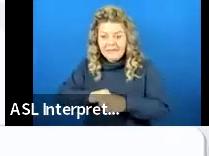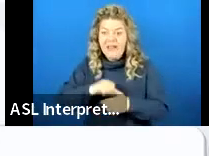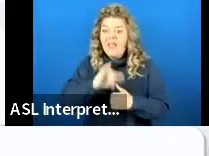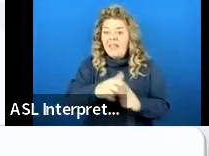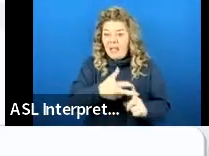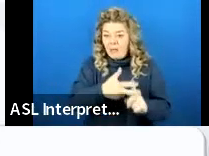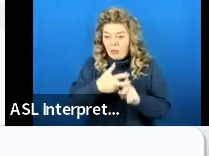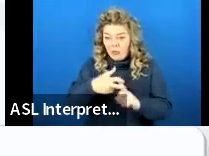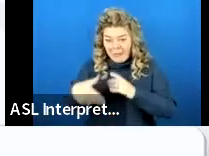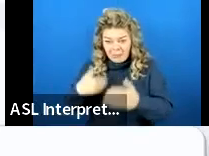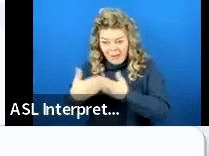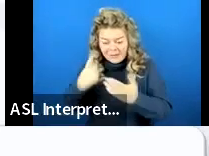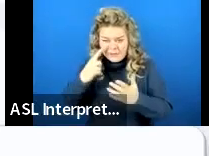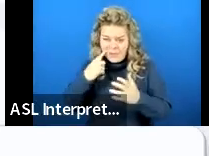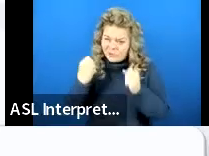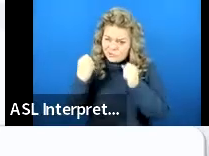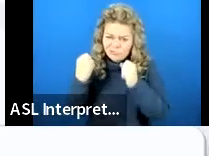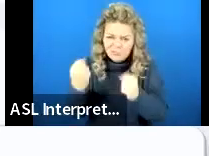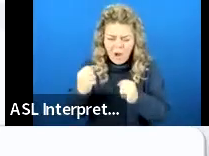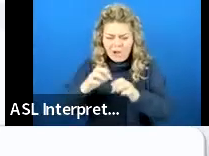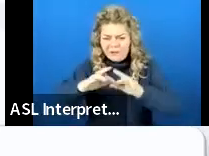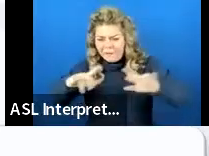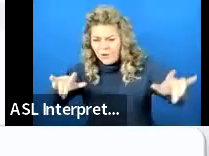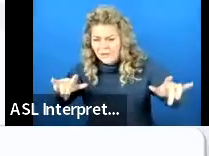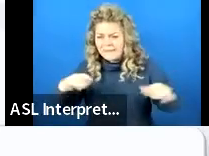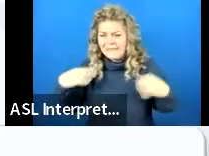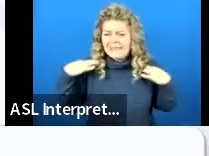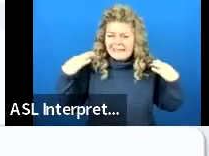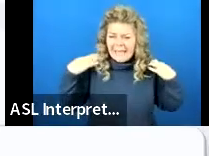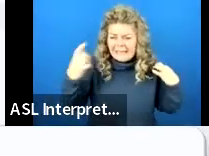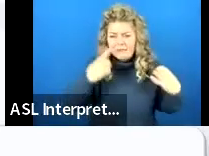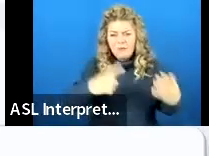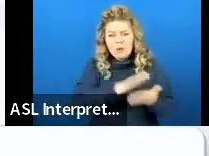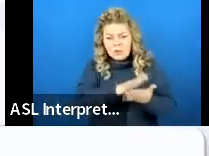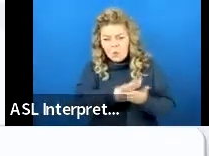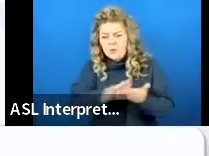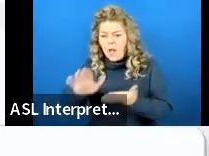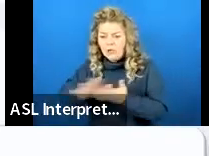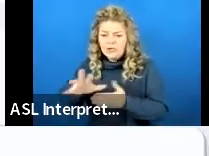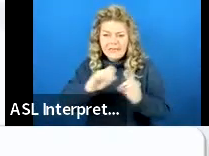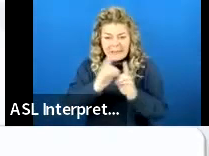to generate strong, diverse candidate pools for schools and colleges and departments to evaluate